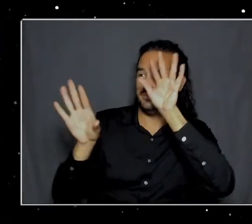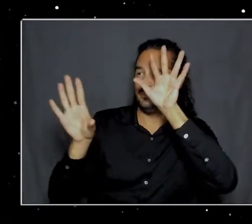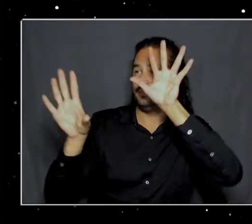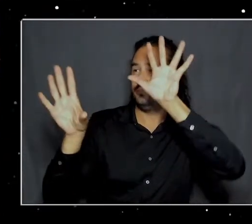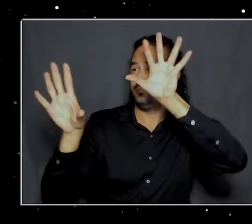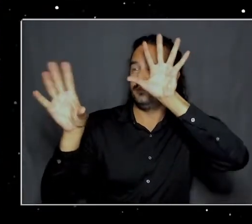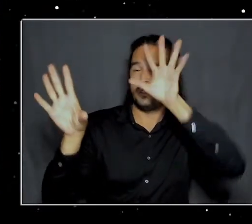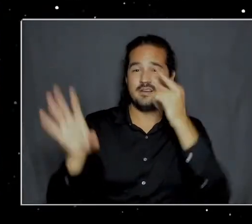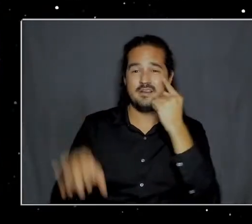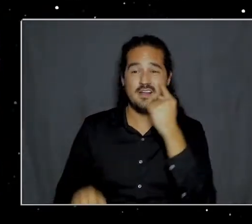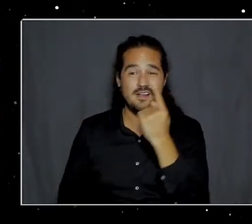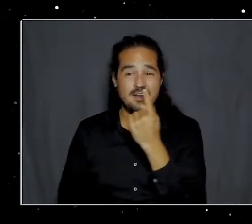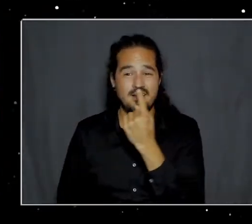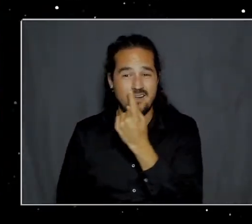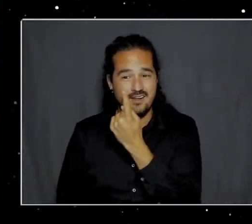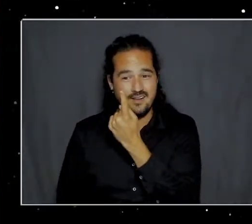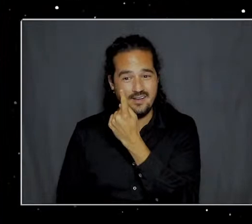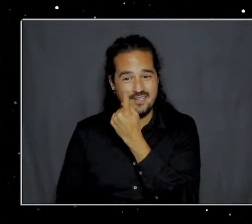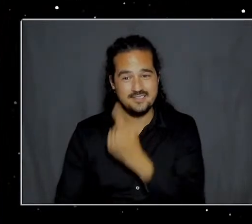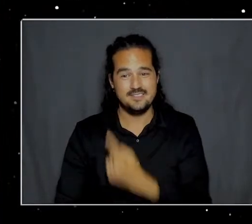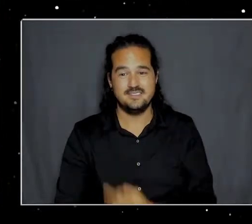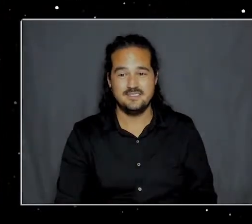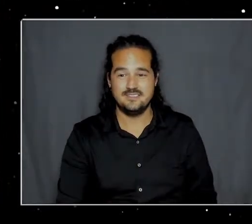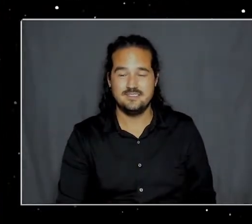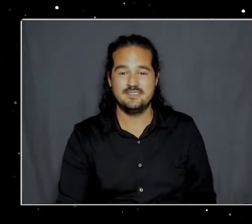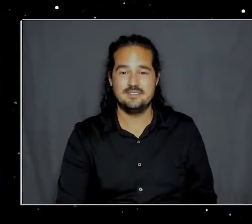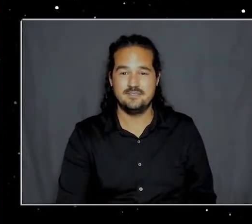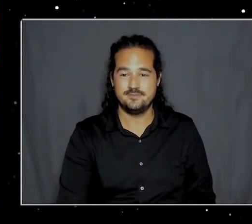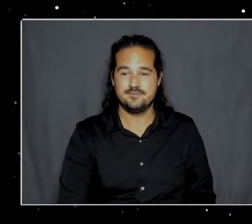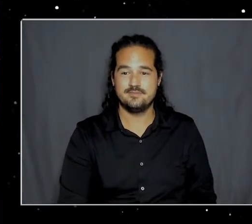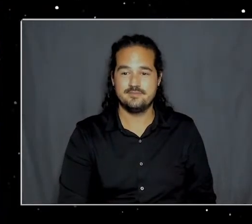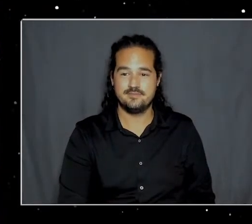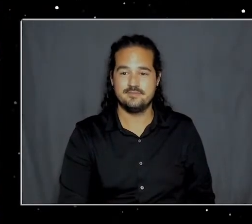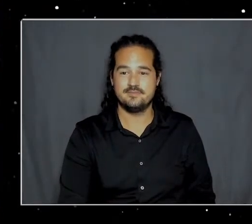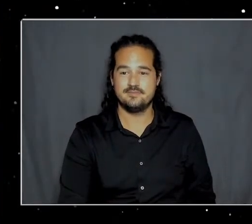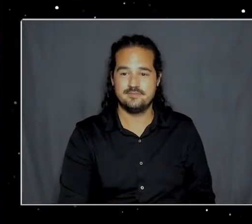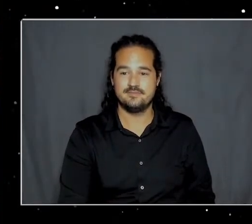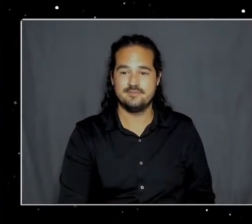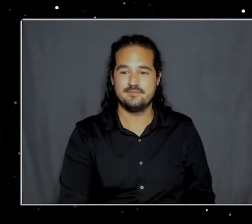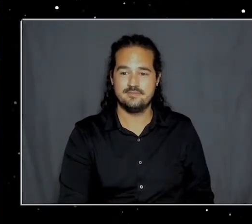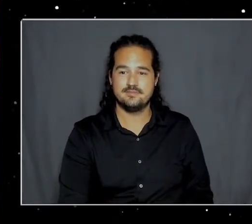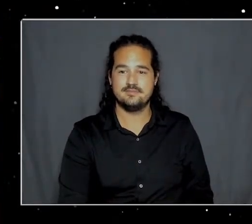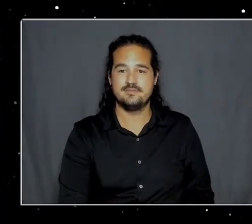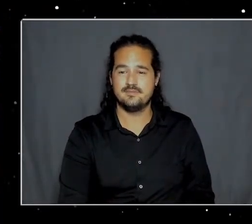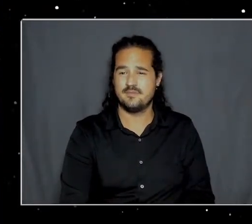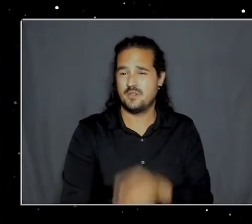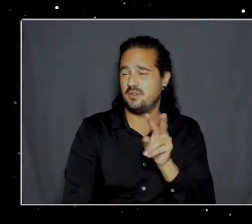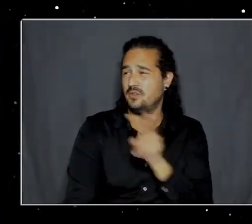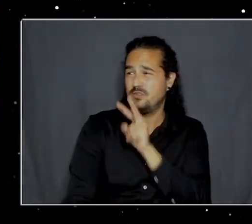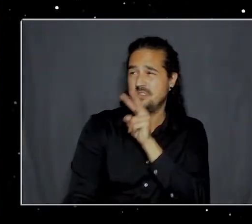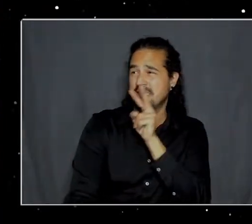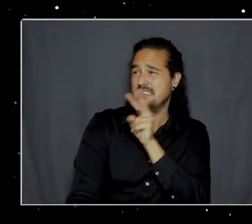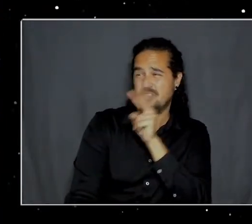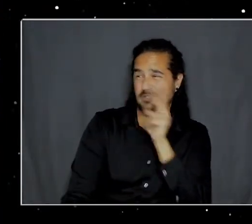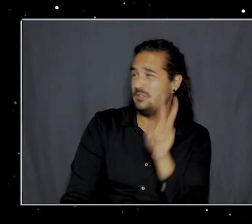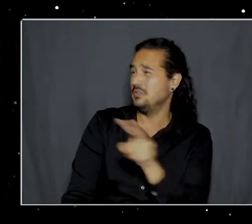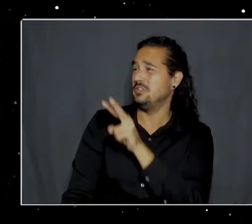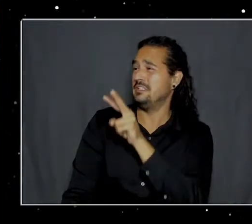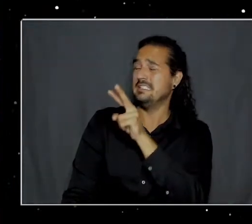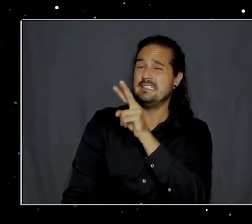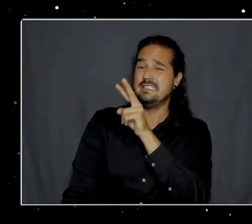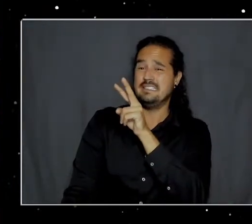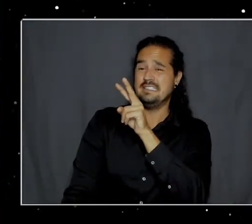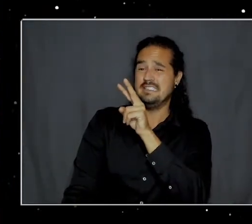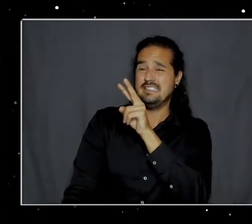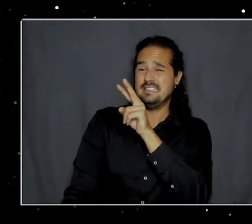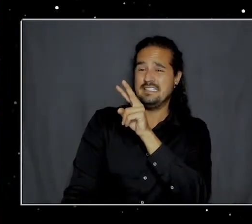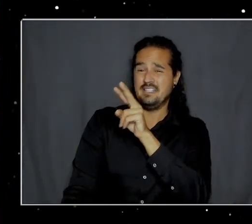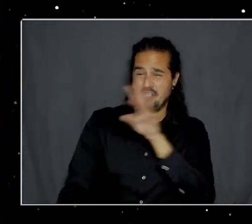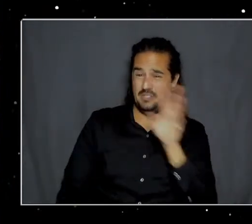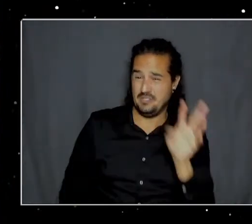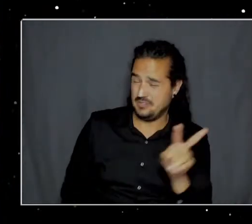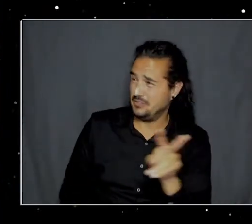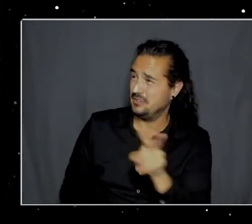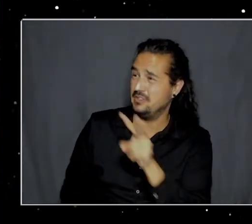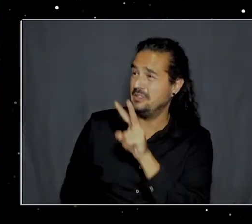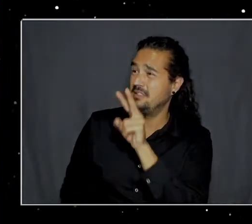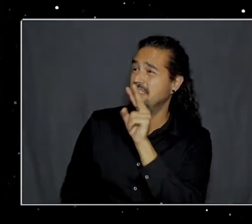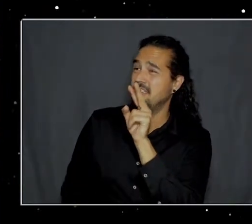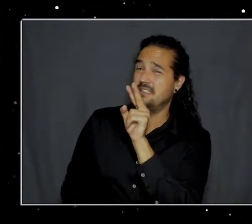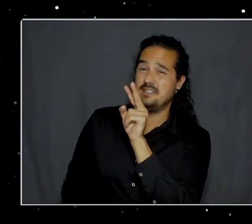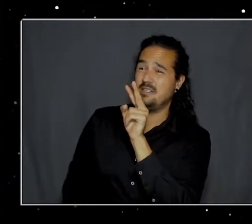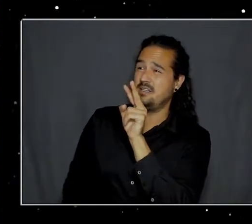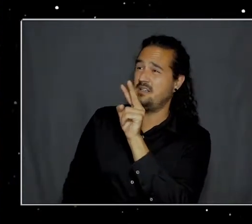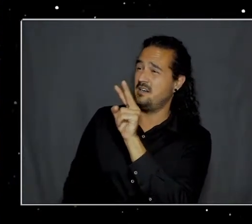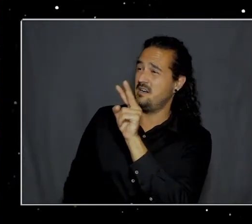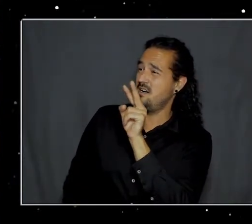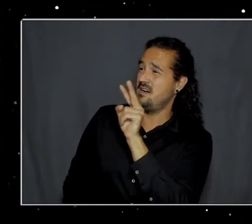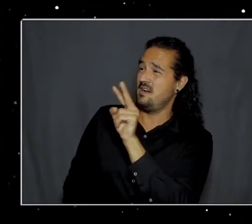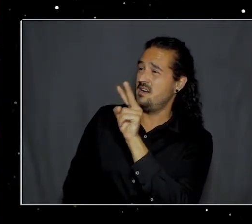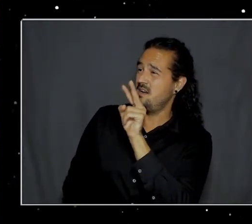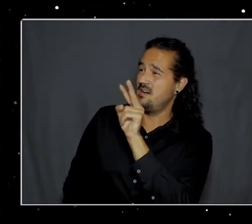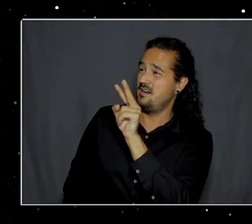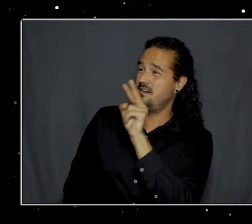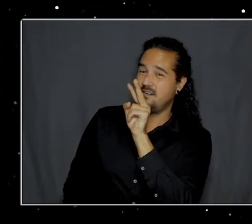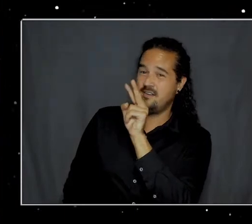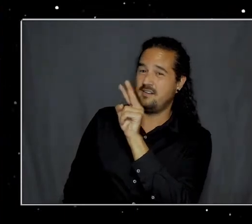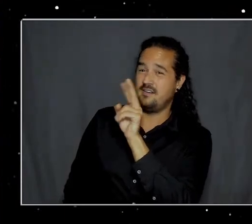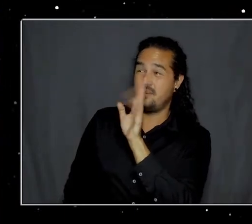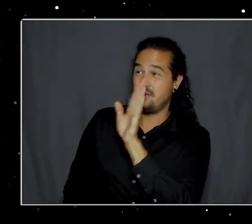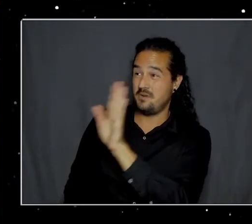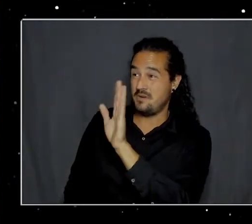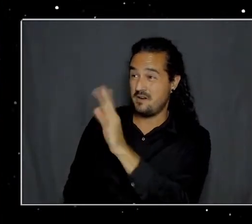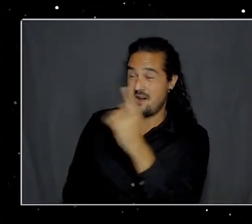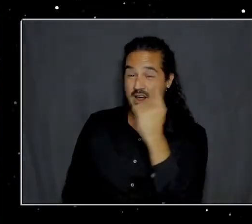EYES